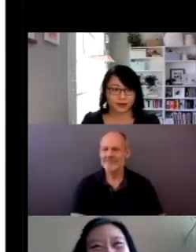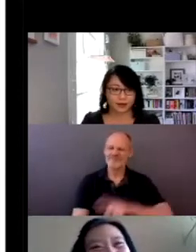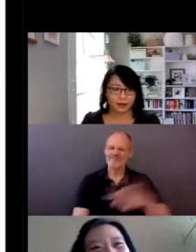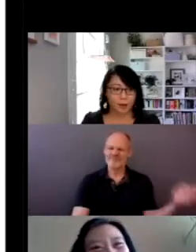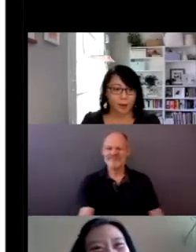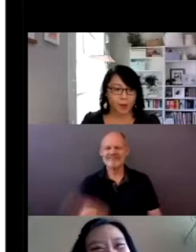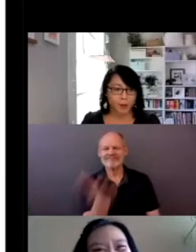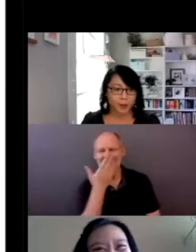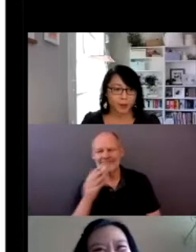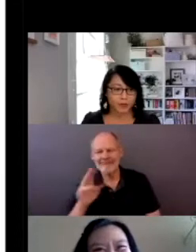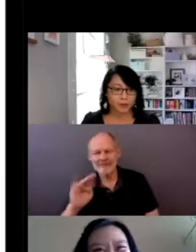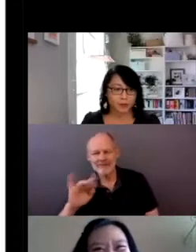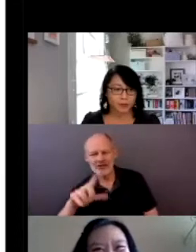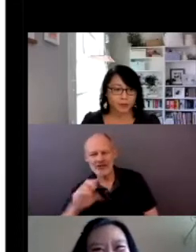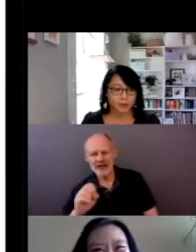Next slide, please.